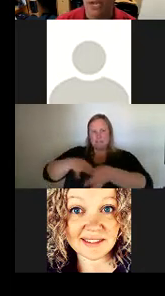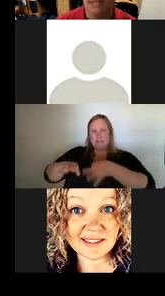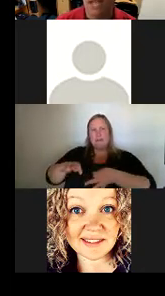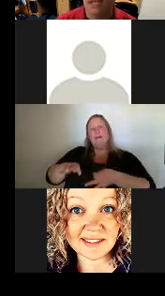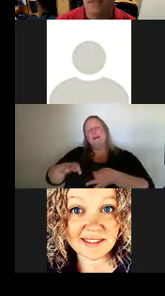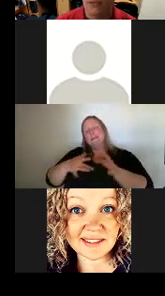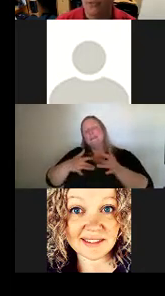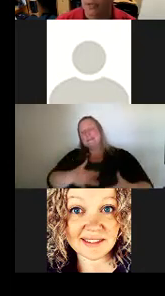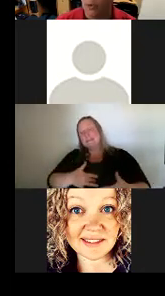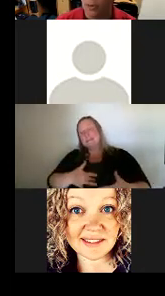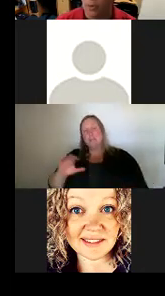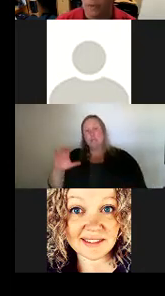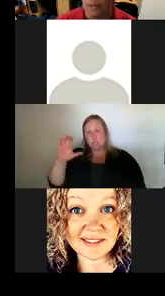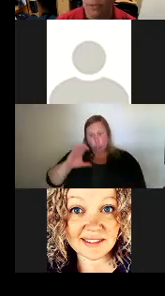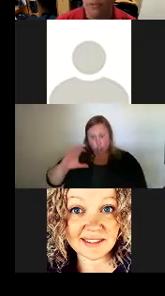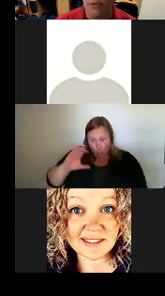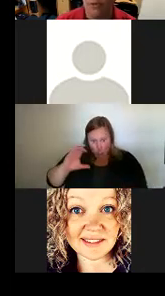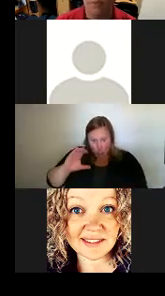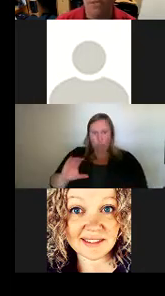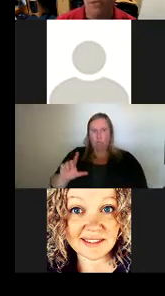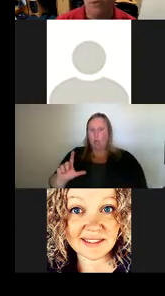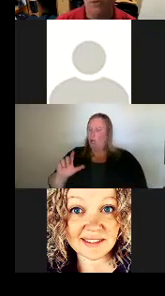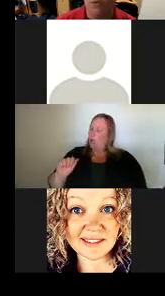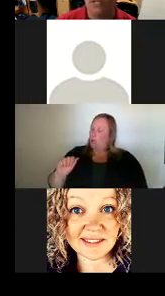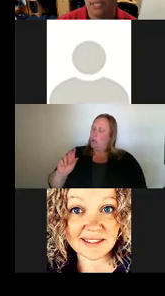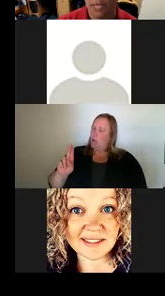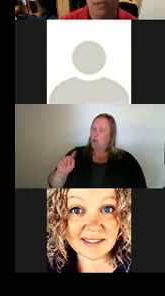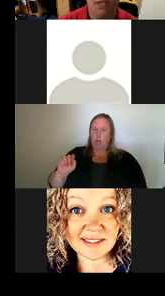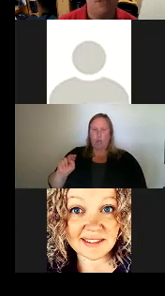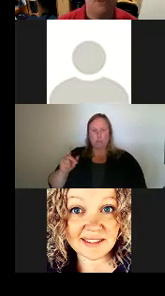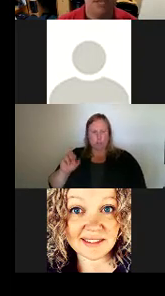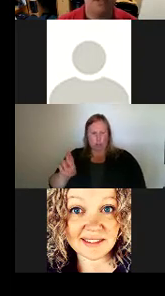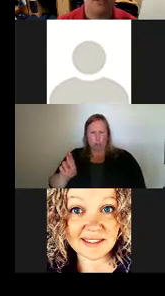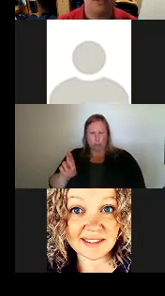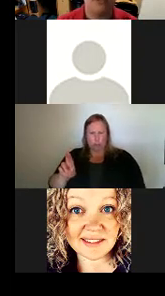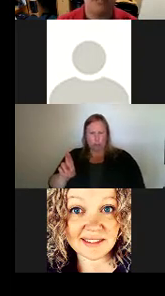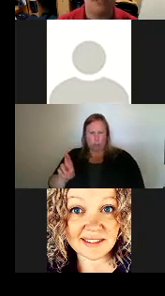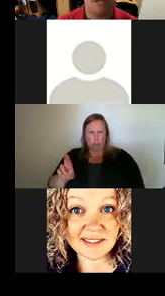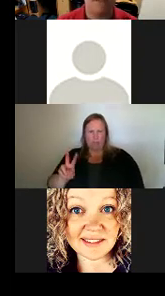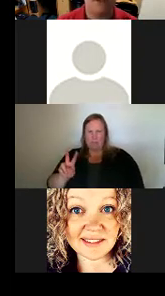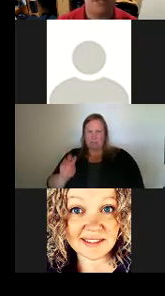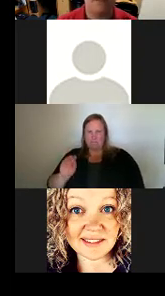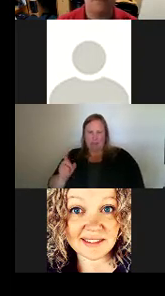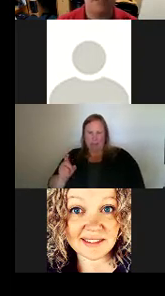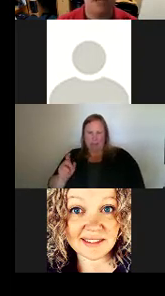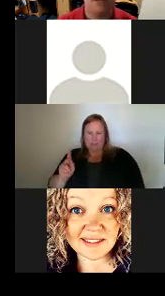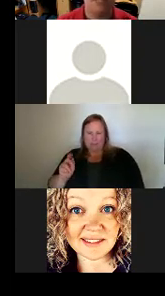IF YOU ARE USING THE CHROMEVOX, THAT IS USED AS A MODIFIER KEY.